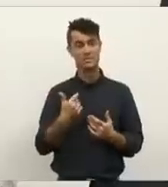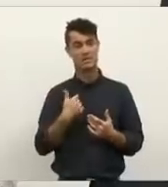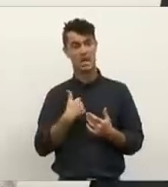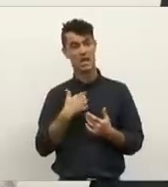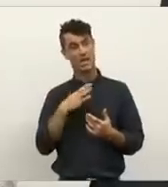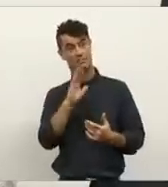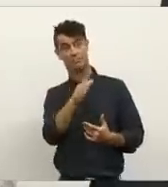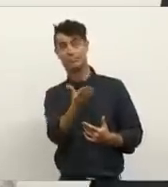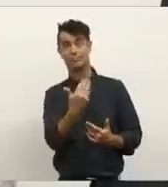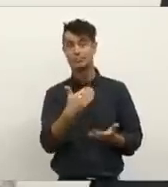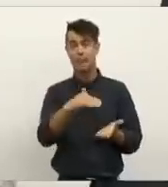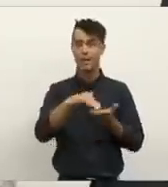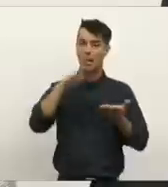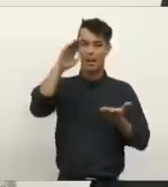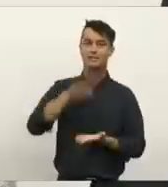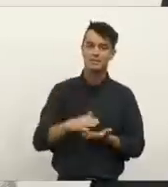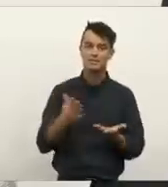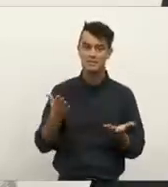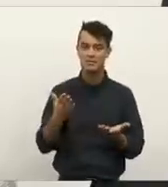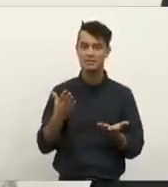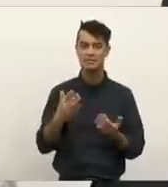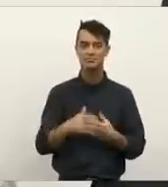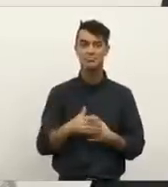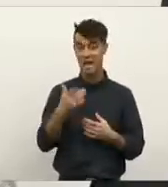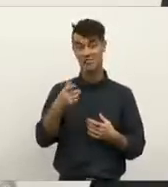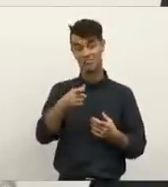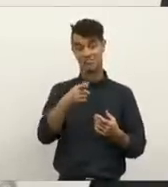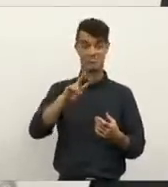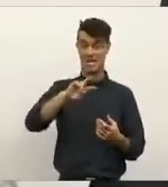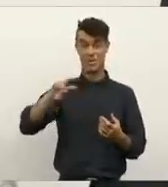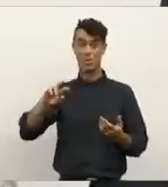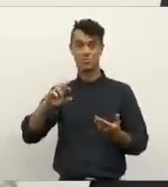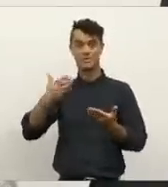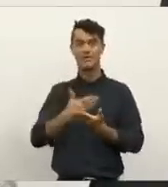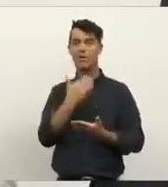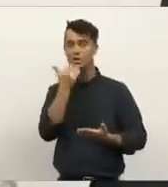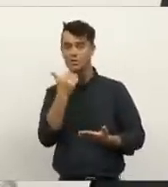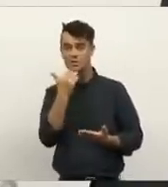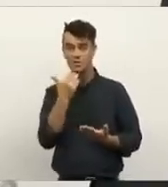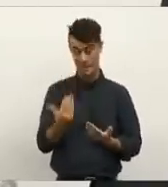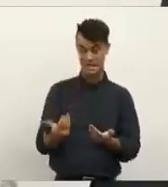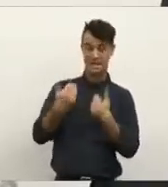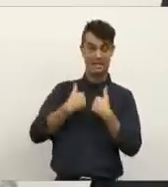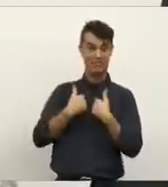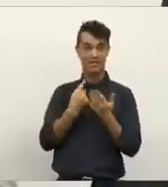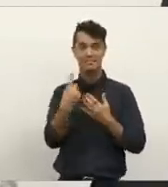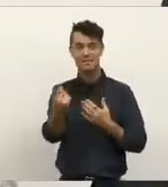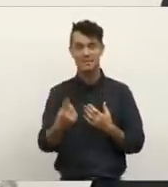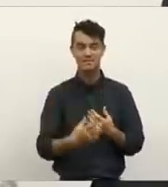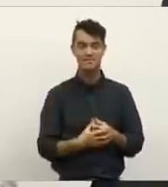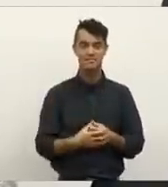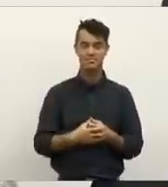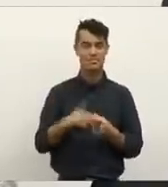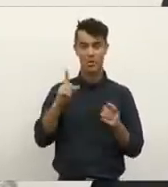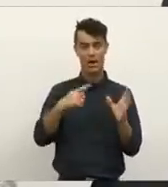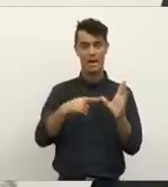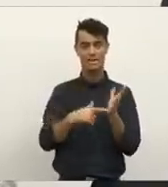because there's cost savings and kind of, you know, independence benefits that I get from the AT that I have.